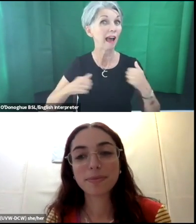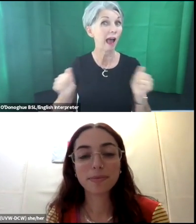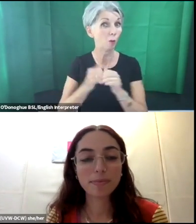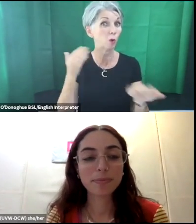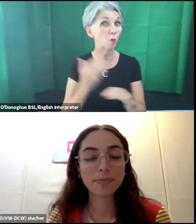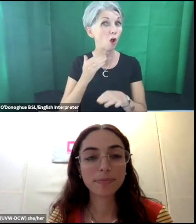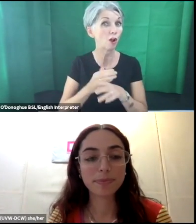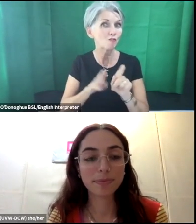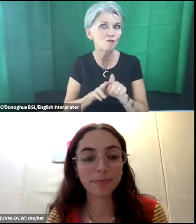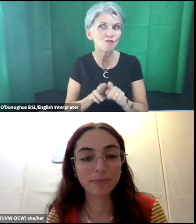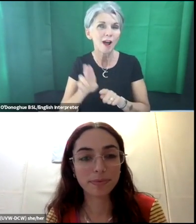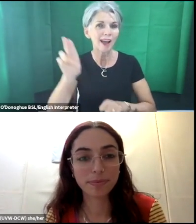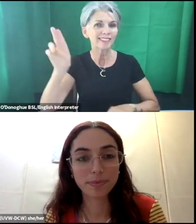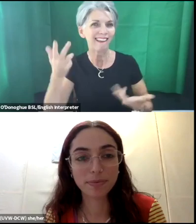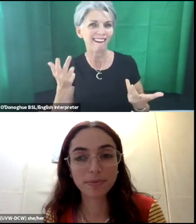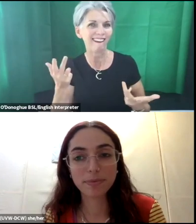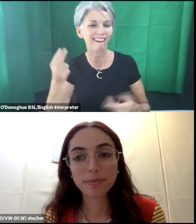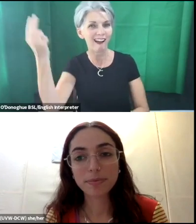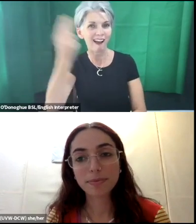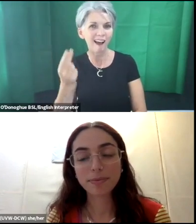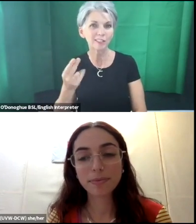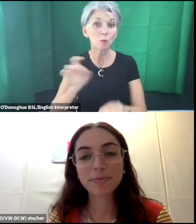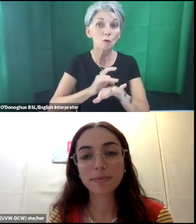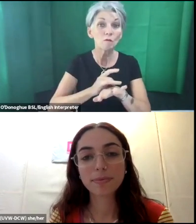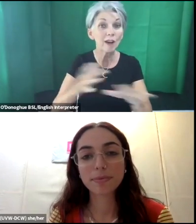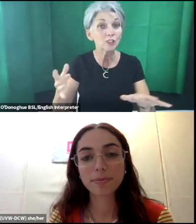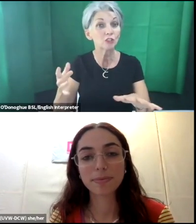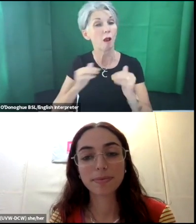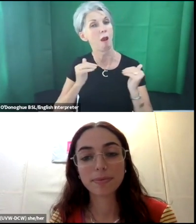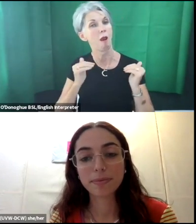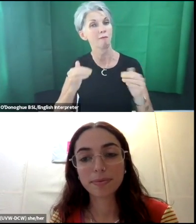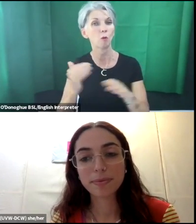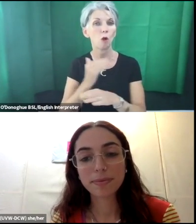we're doing professional-level work, and we are achieving things that are